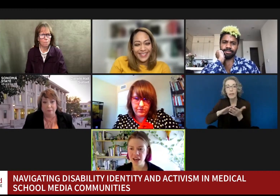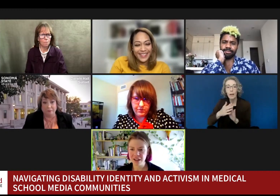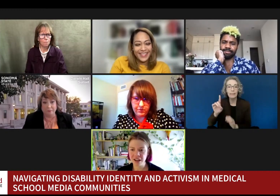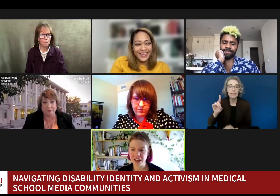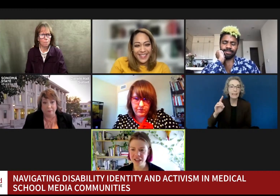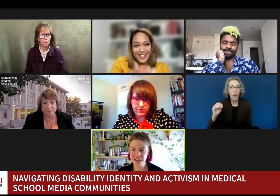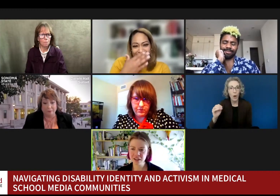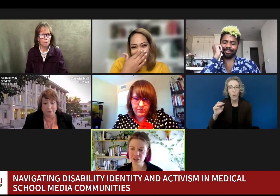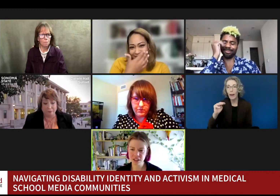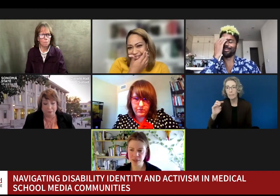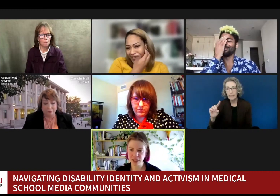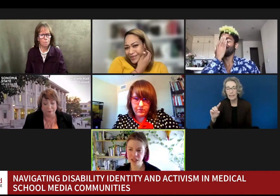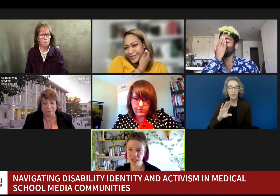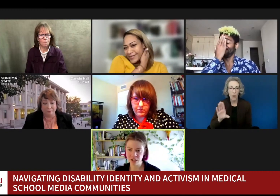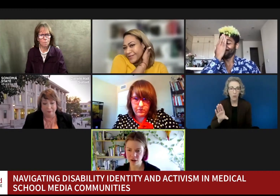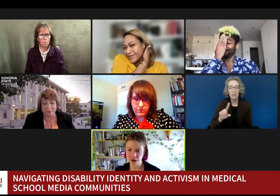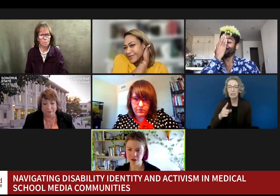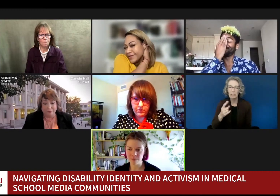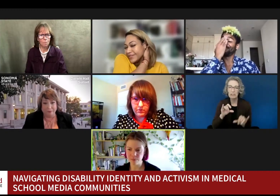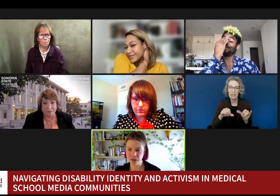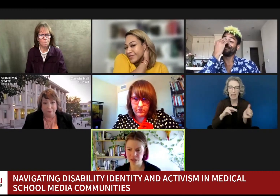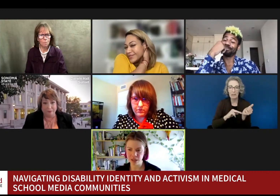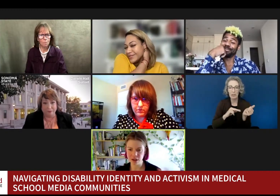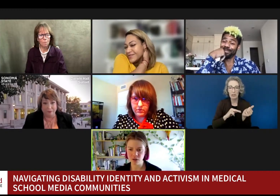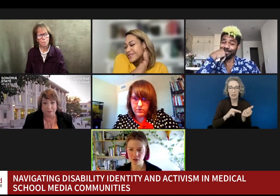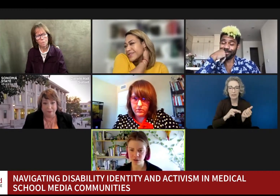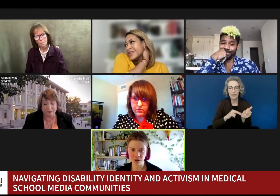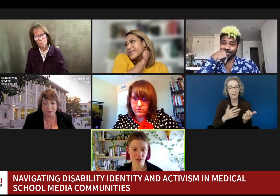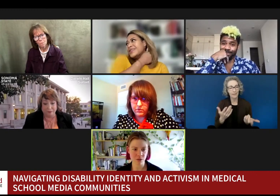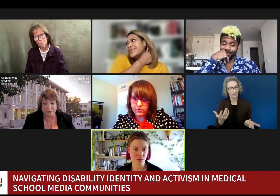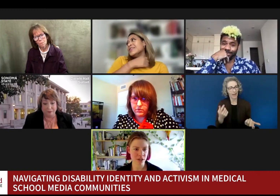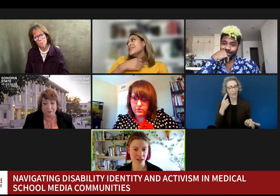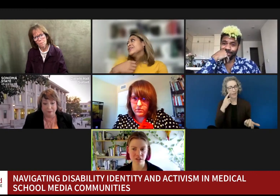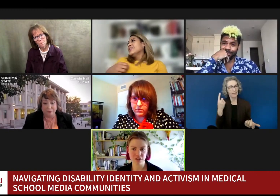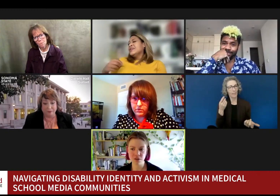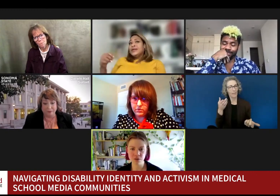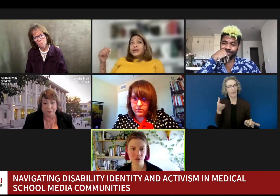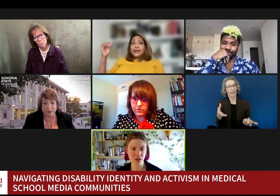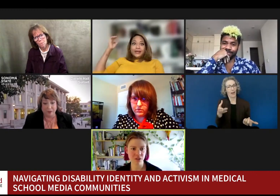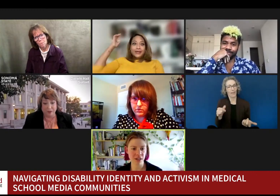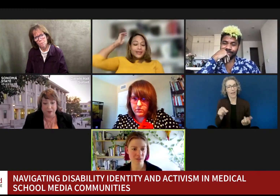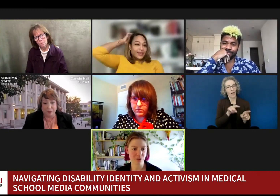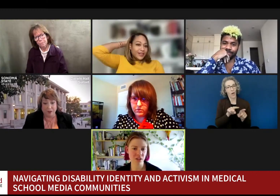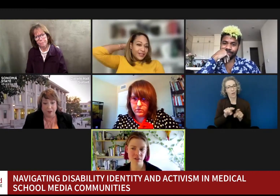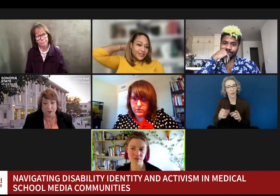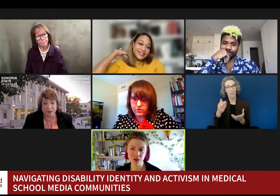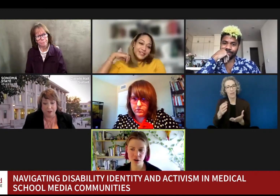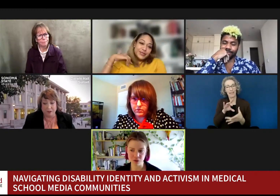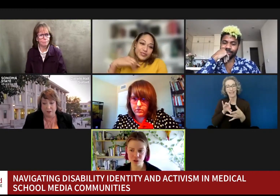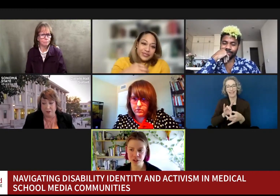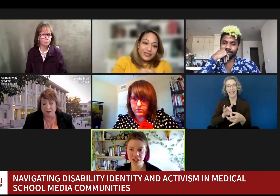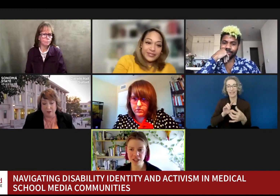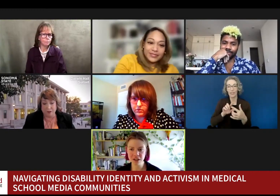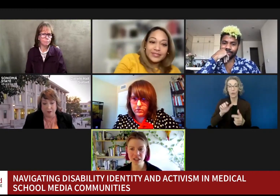And I think that there's something here, maybe, that also connects to Andrea's mention of code switching.